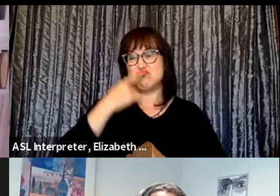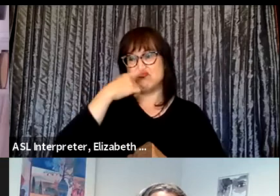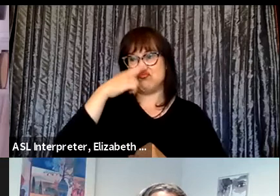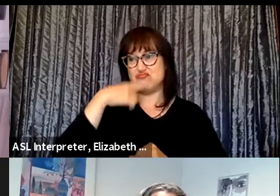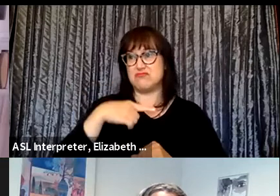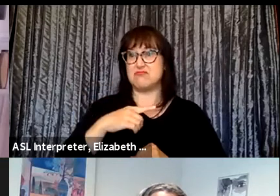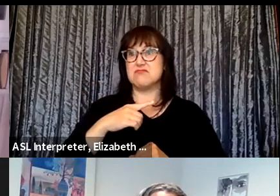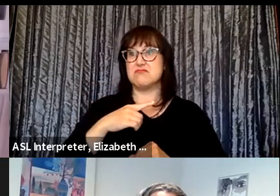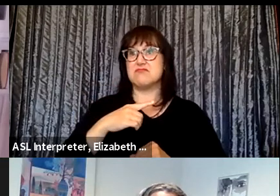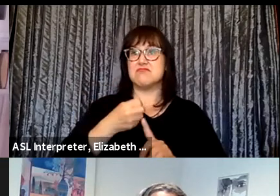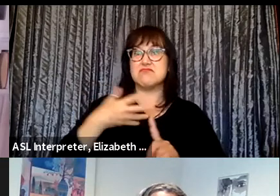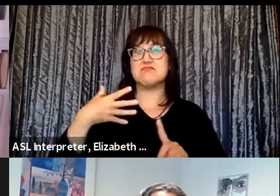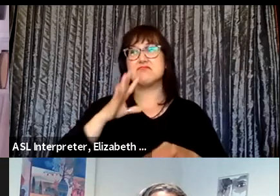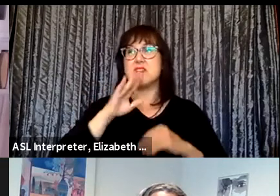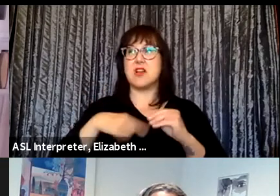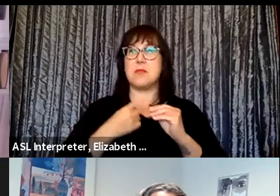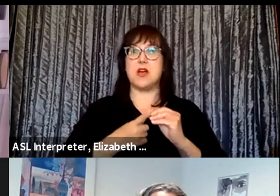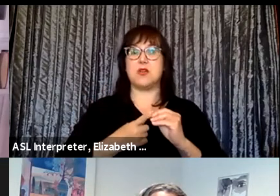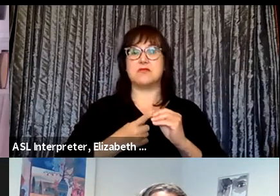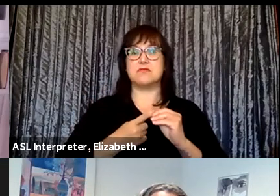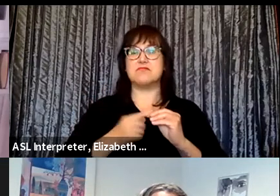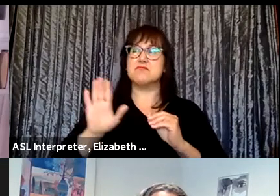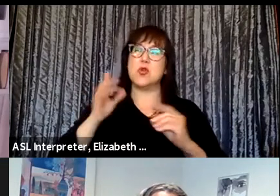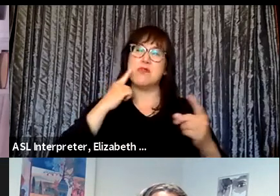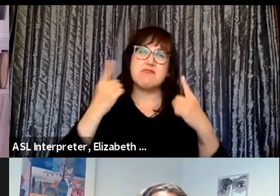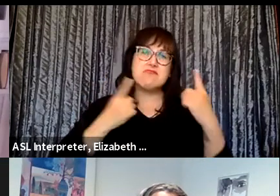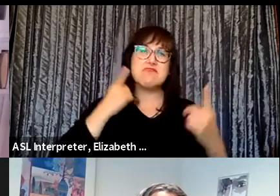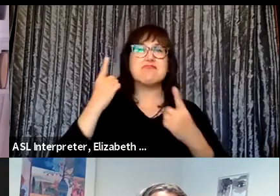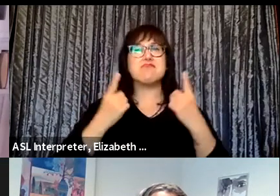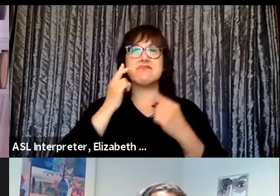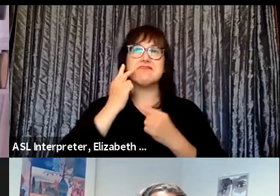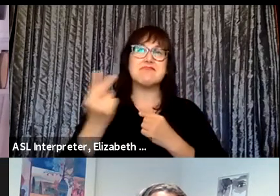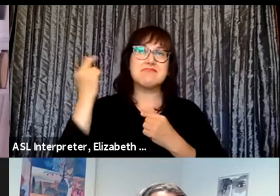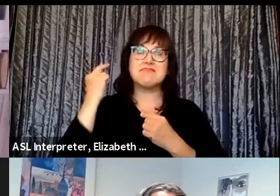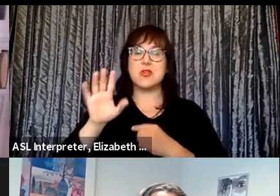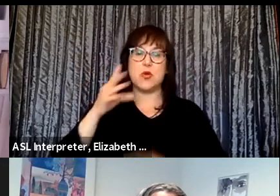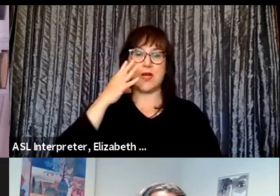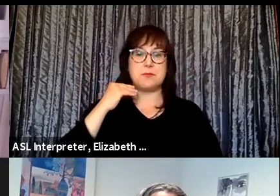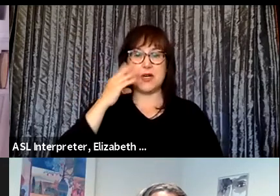you know, just, just thoughts and reflections on your experience in general